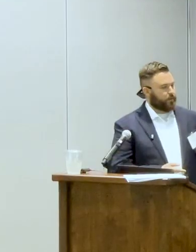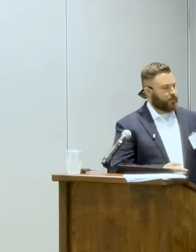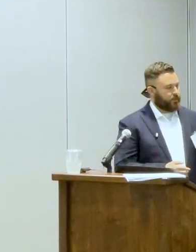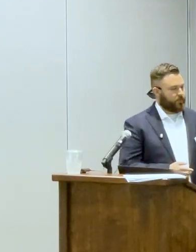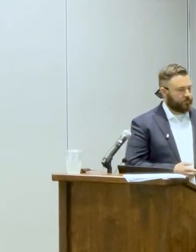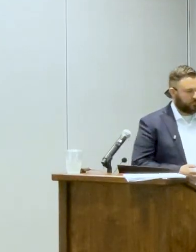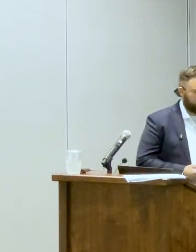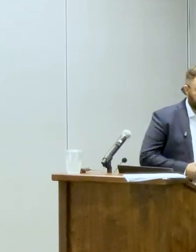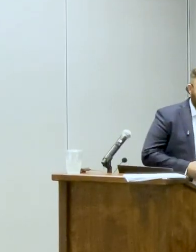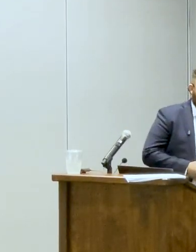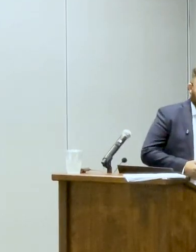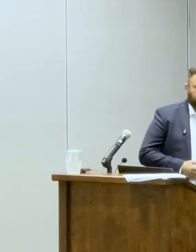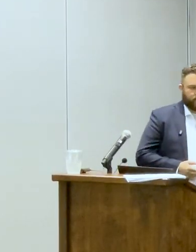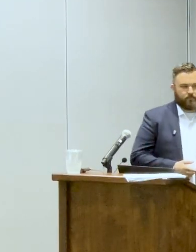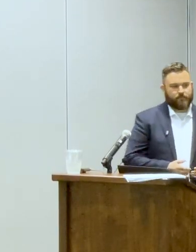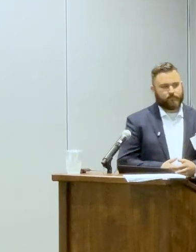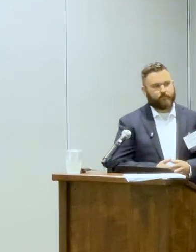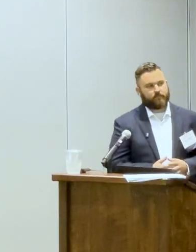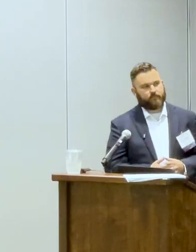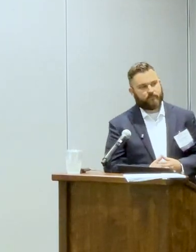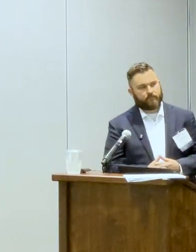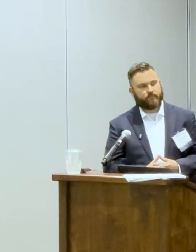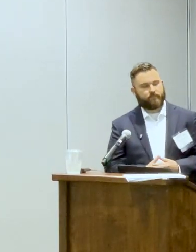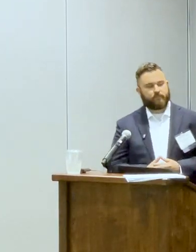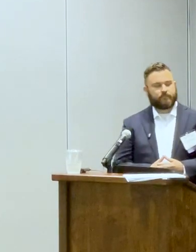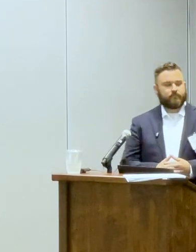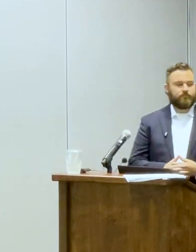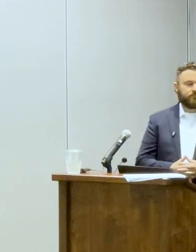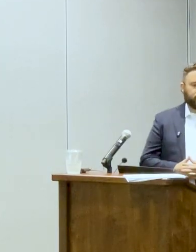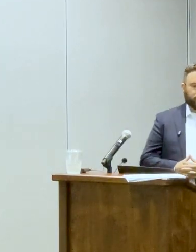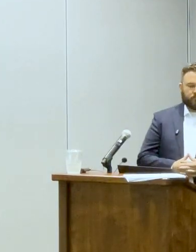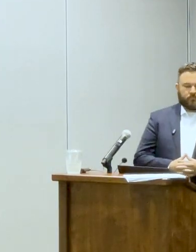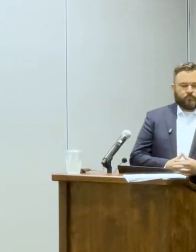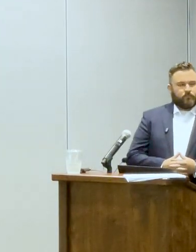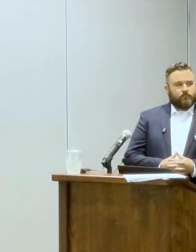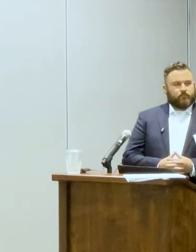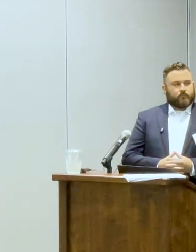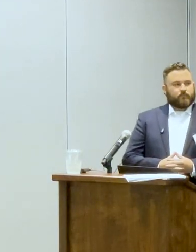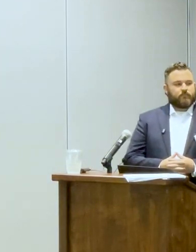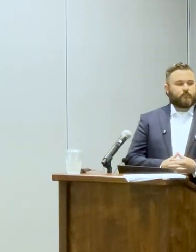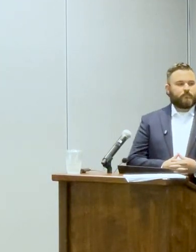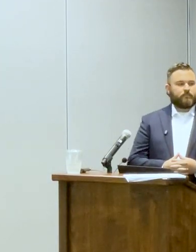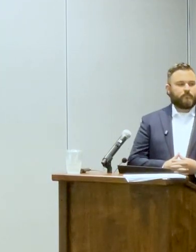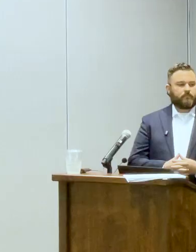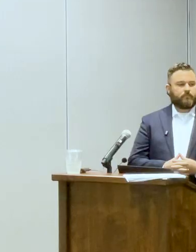My name is Jessica Munoz. I am a Program Specialist over at Mission College here in Santa Clarita,